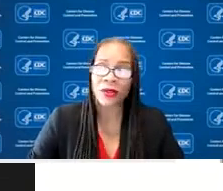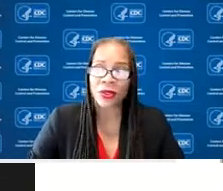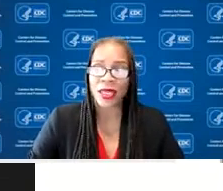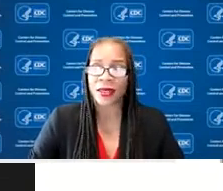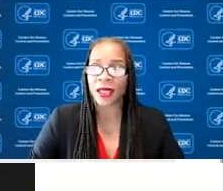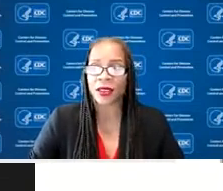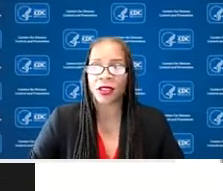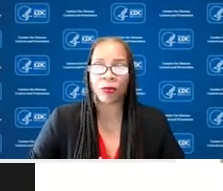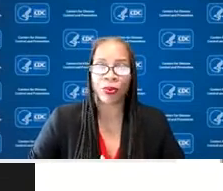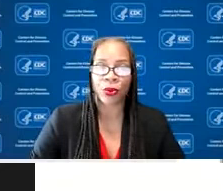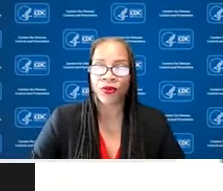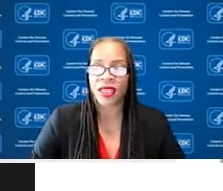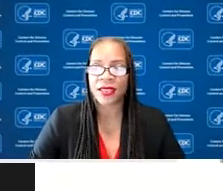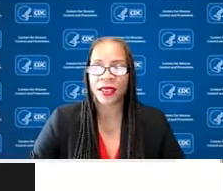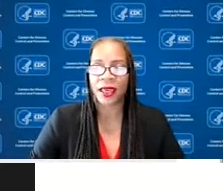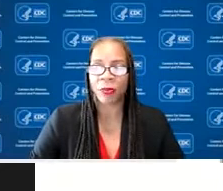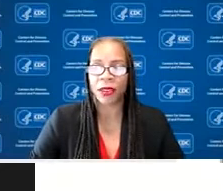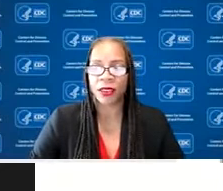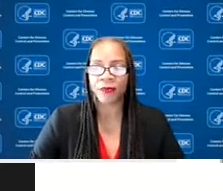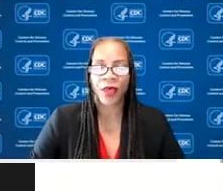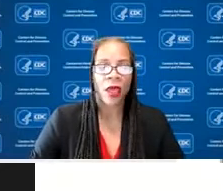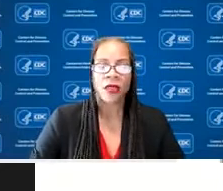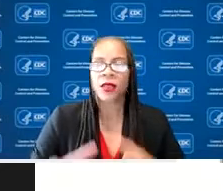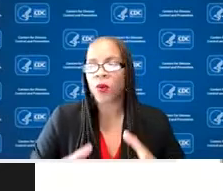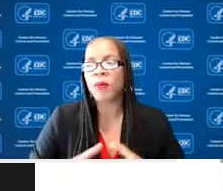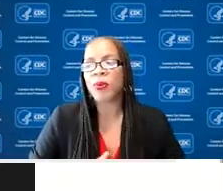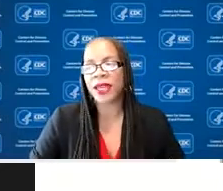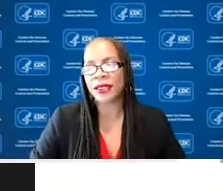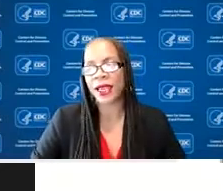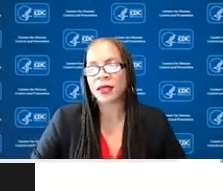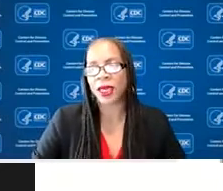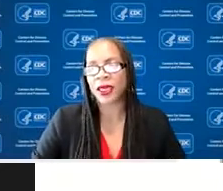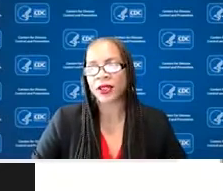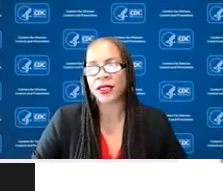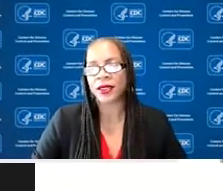new technologies to improve testing capability. So the one point I’d like to make here is that